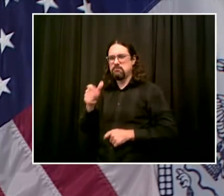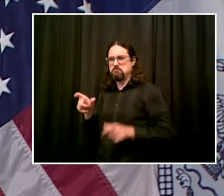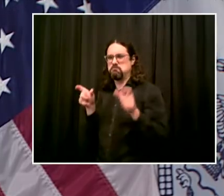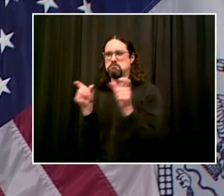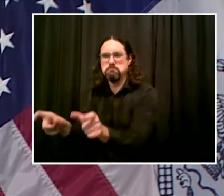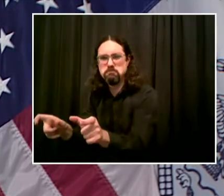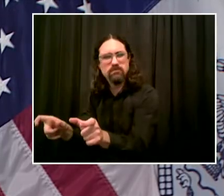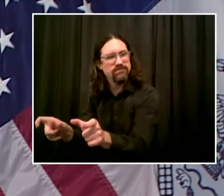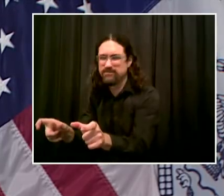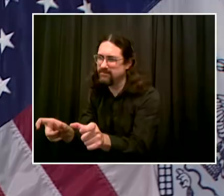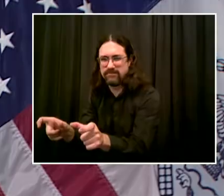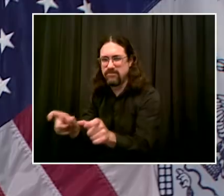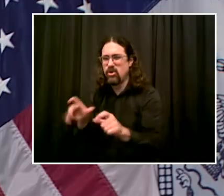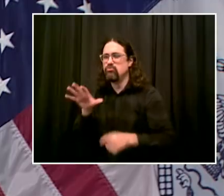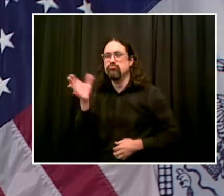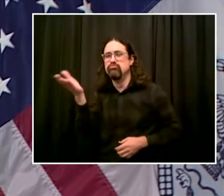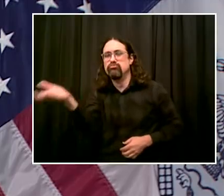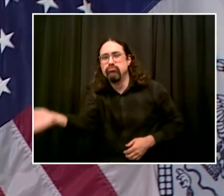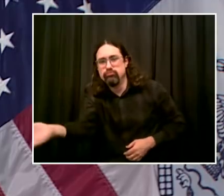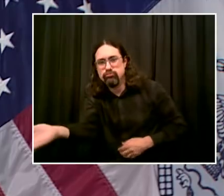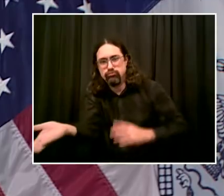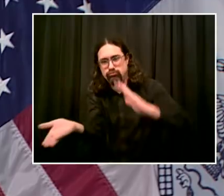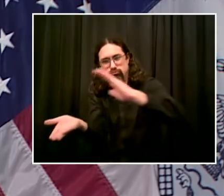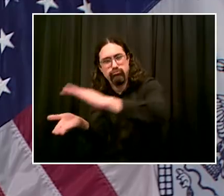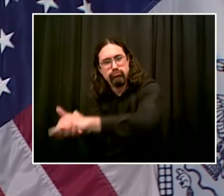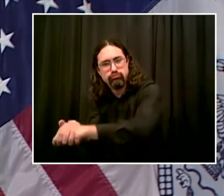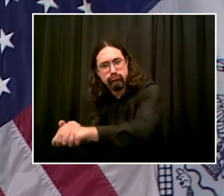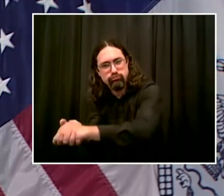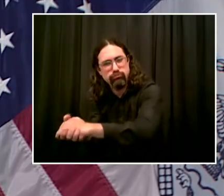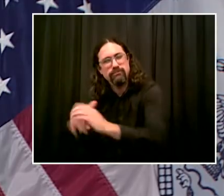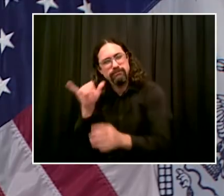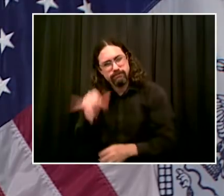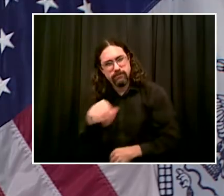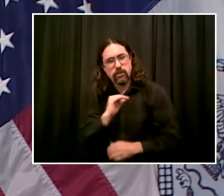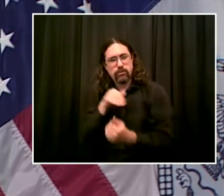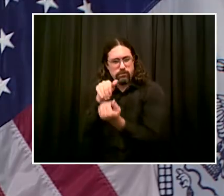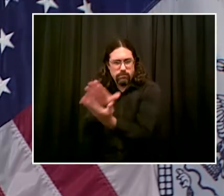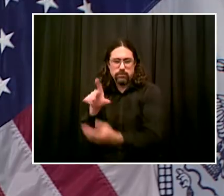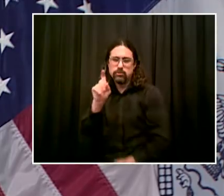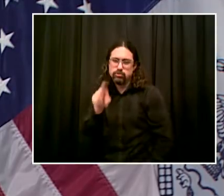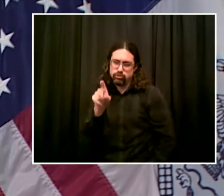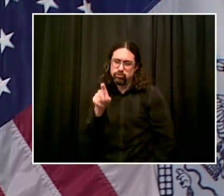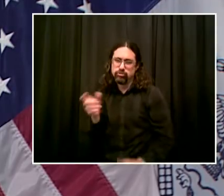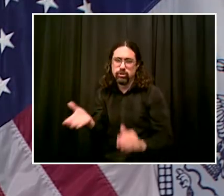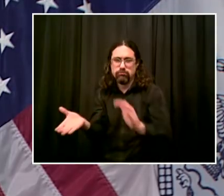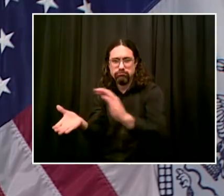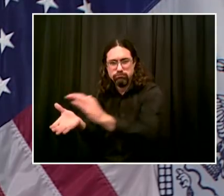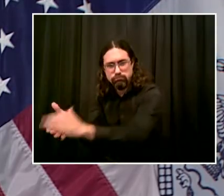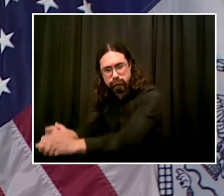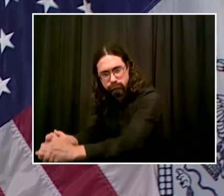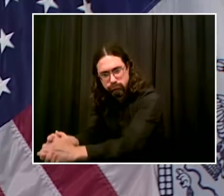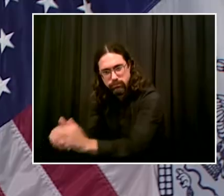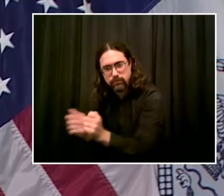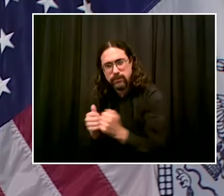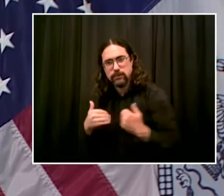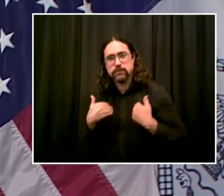SUPPTORED TO VMOE RFOWARD AN D OVERCOME THE CHALLENGES AND TRAUMAS. HOW TO NURTURE AND SUPPORT THEM , AND WE CAN DO THAT. WE MUST ALWAYS